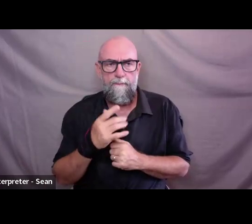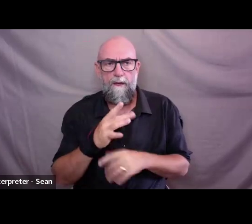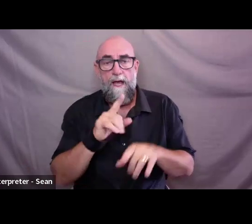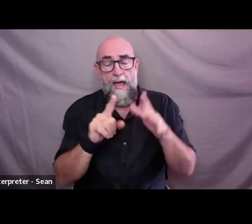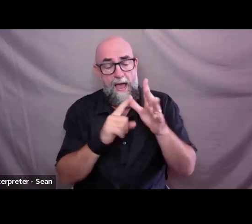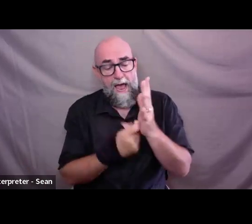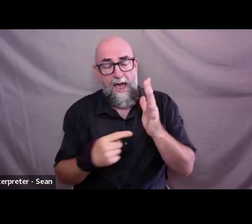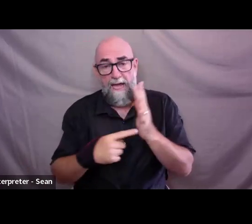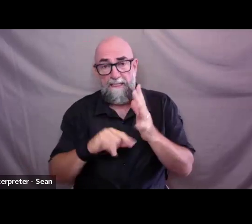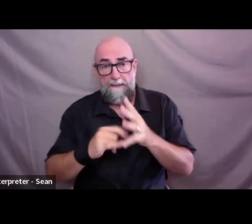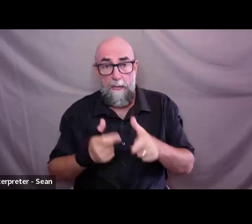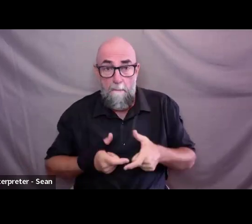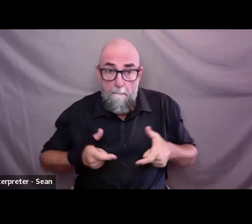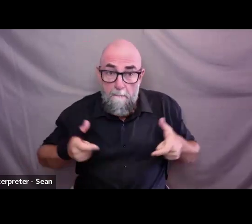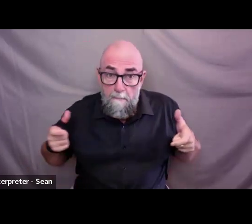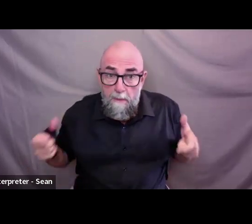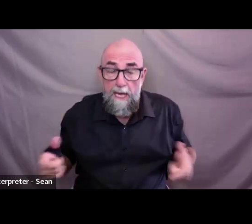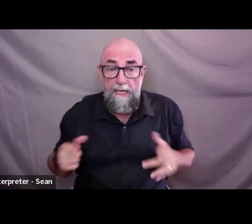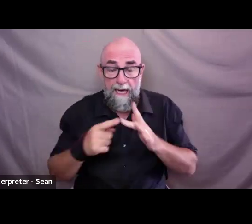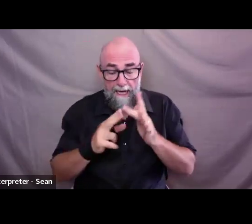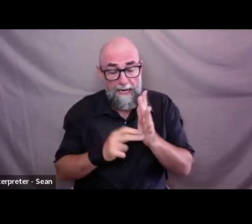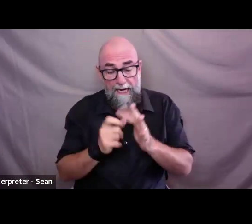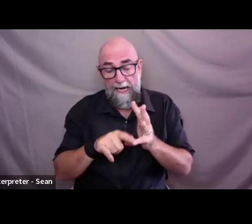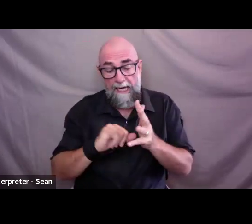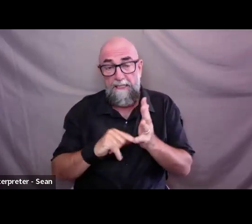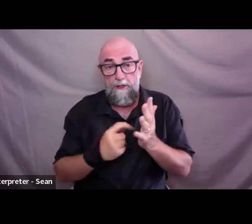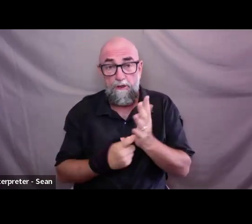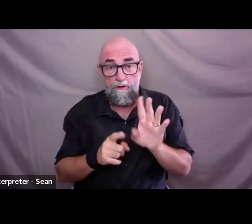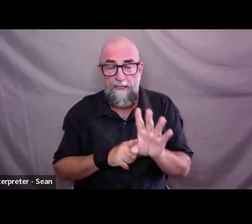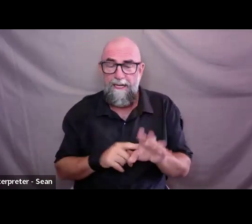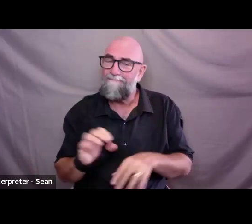other industries around." That's true. However, because we are the imagine eras of the